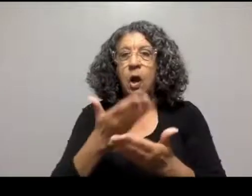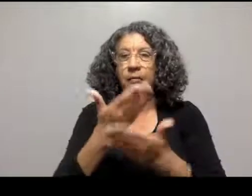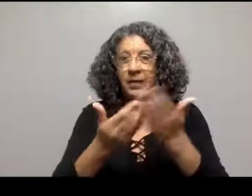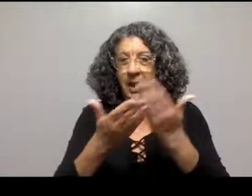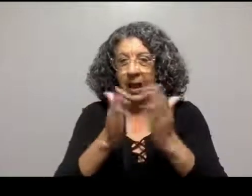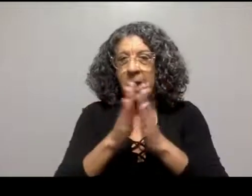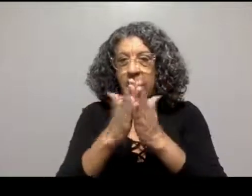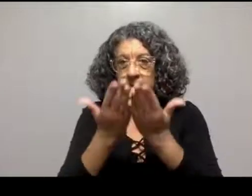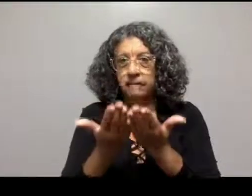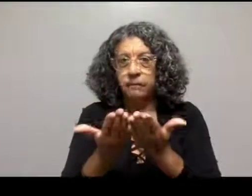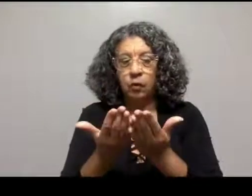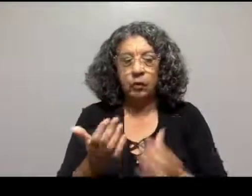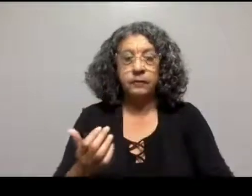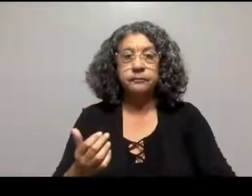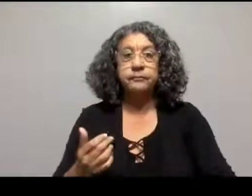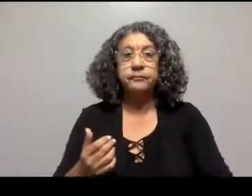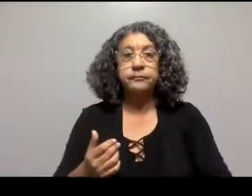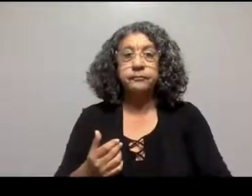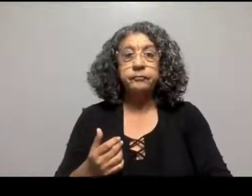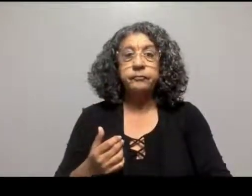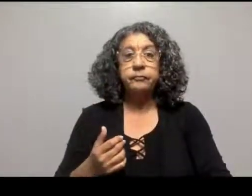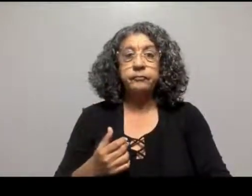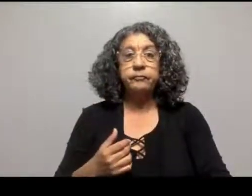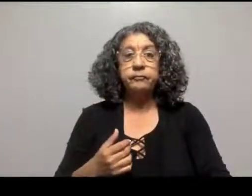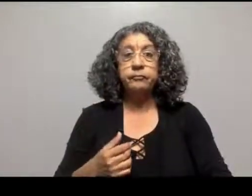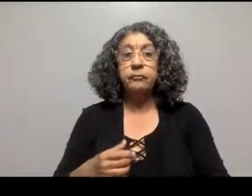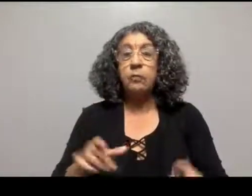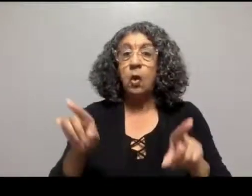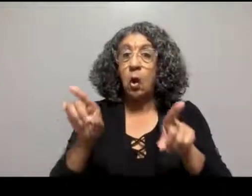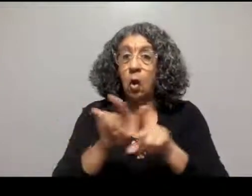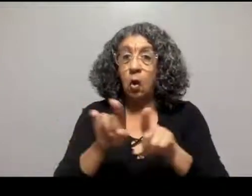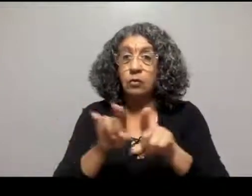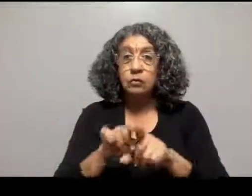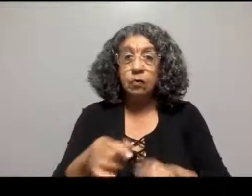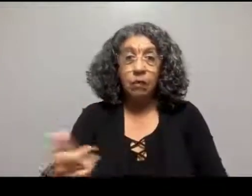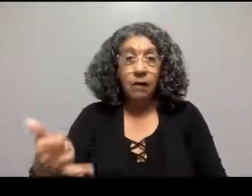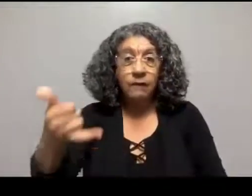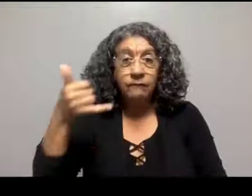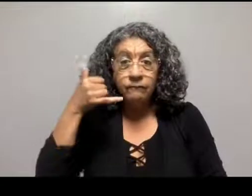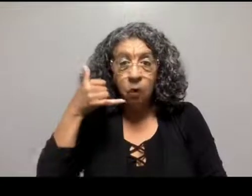That's all going to be in the handbook also